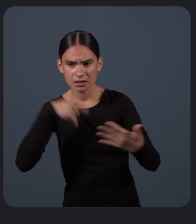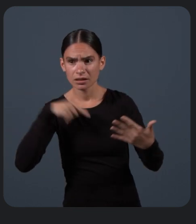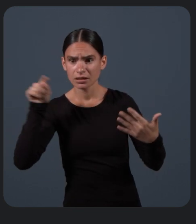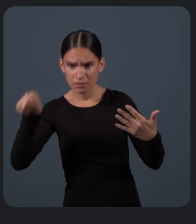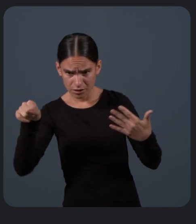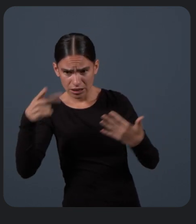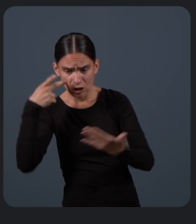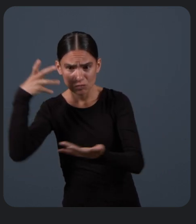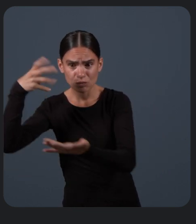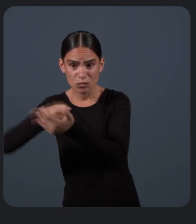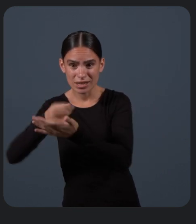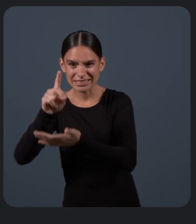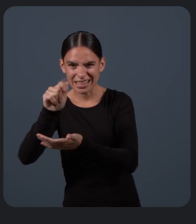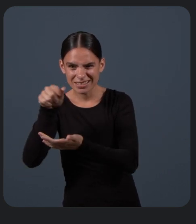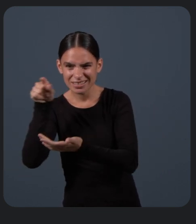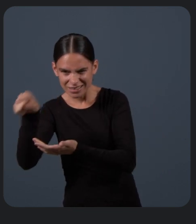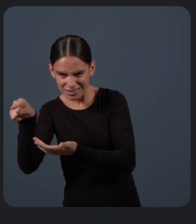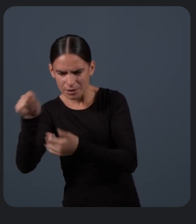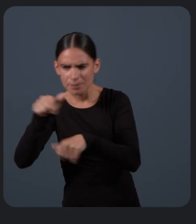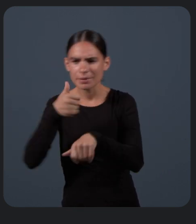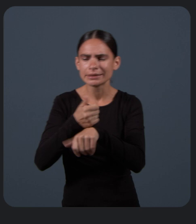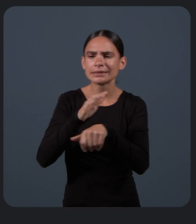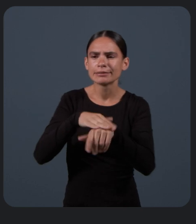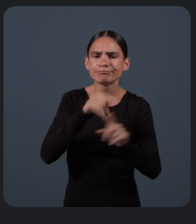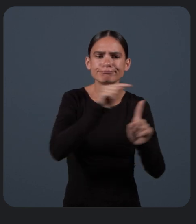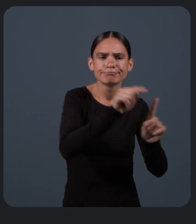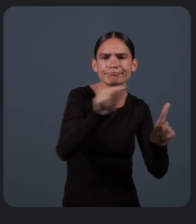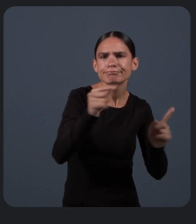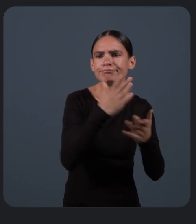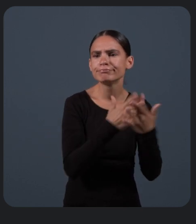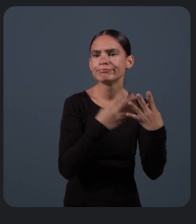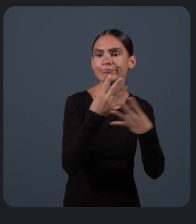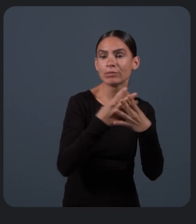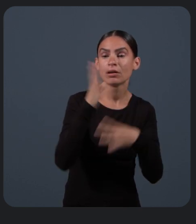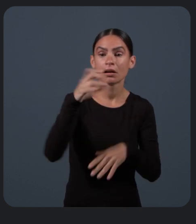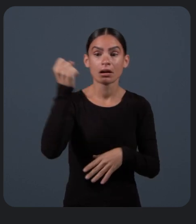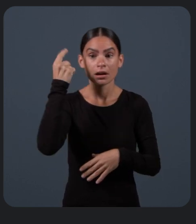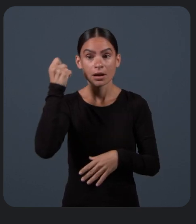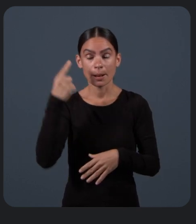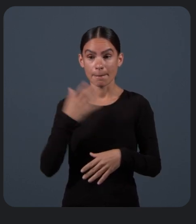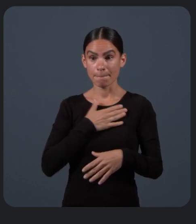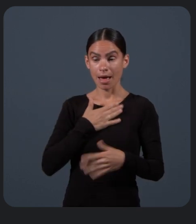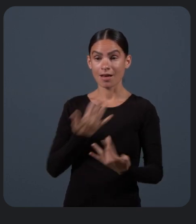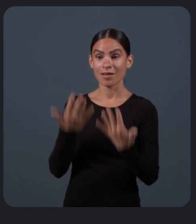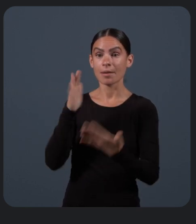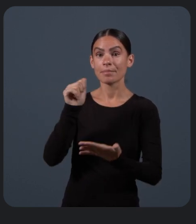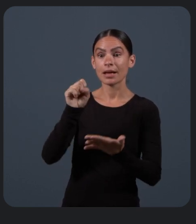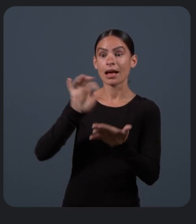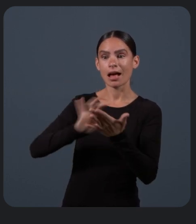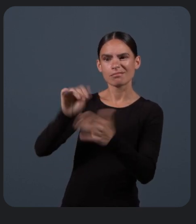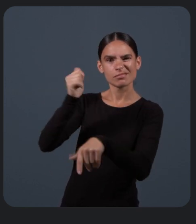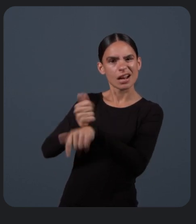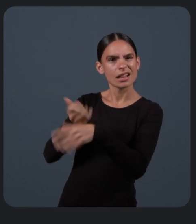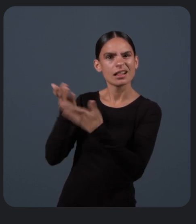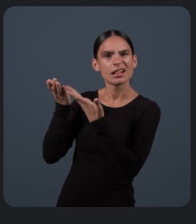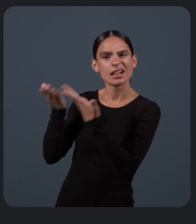based on some filters I've set, because I've linked my Firebase account to Android Studio. And, right away, I see that there are several issues